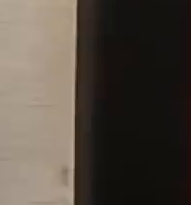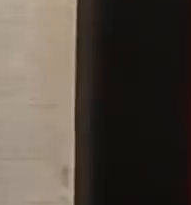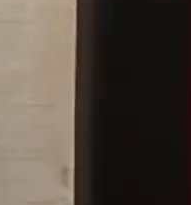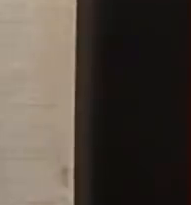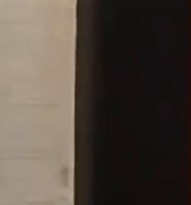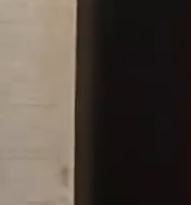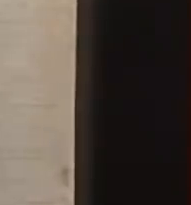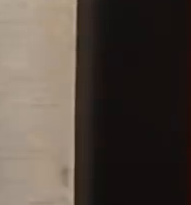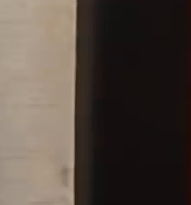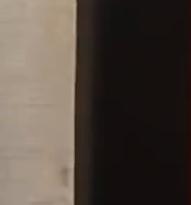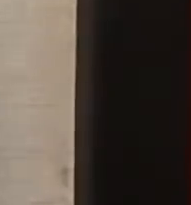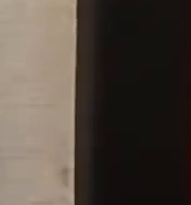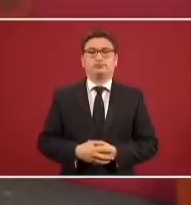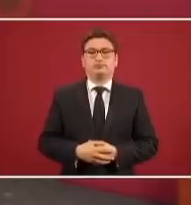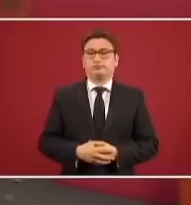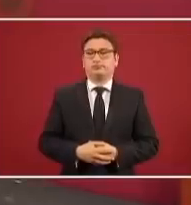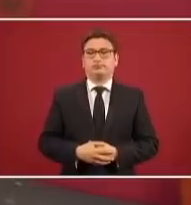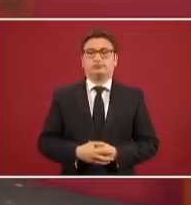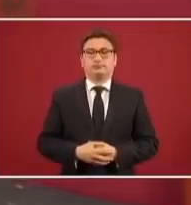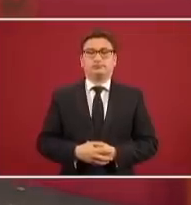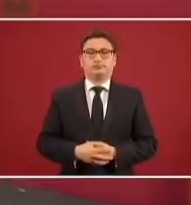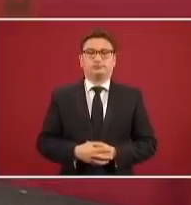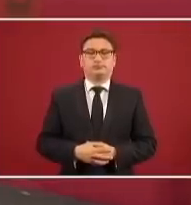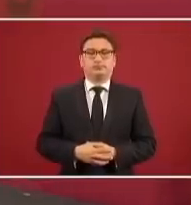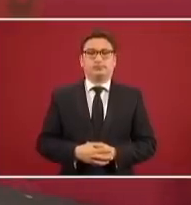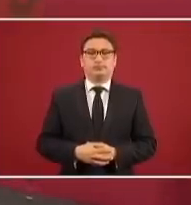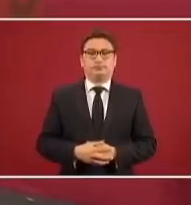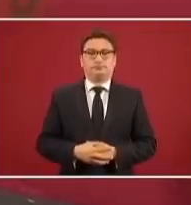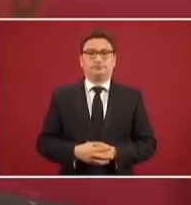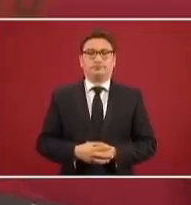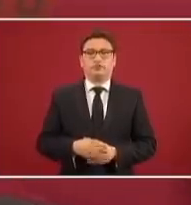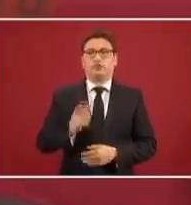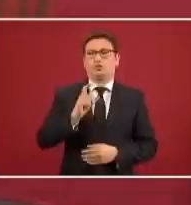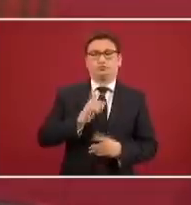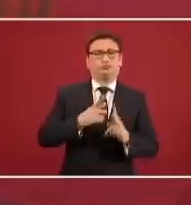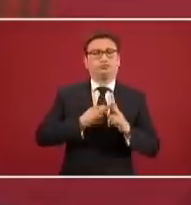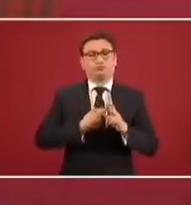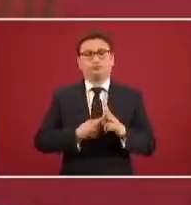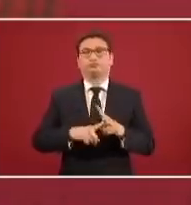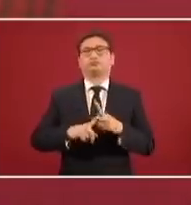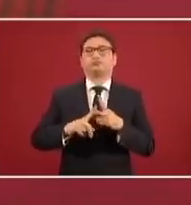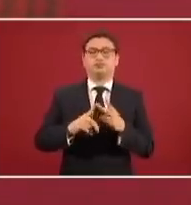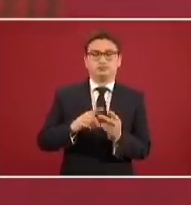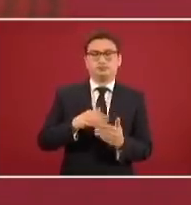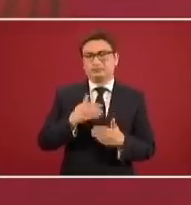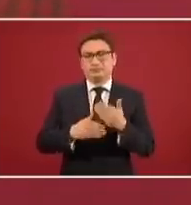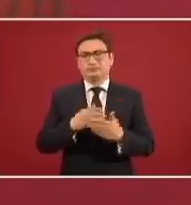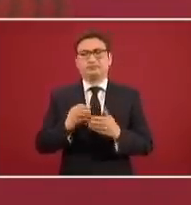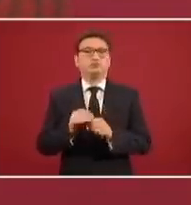speak in slow motion and quietly all your speech